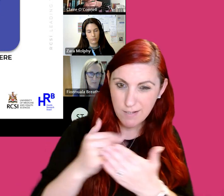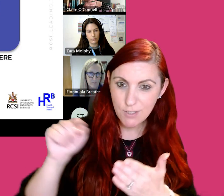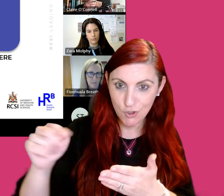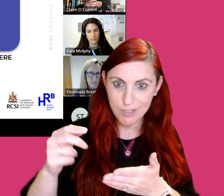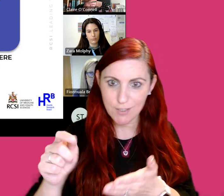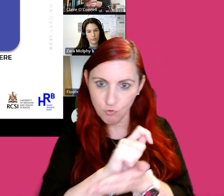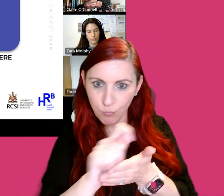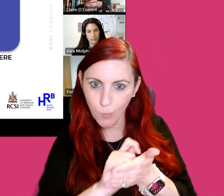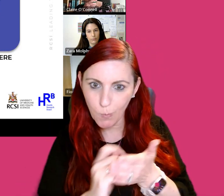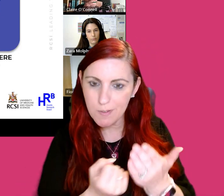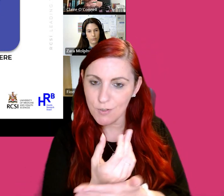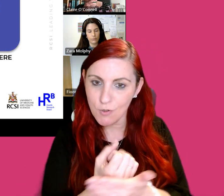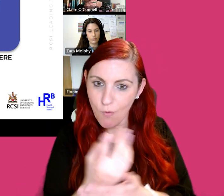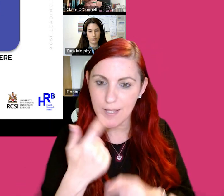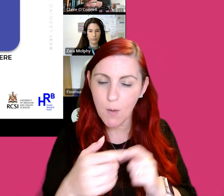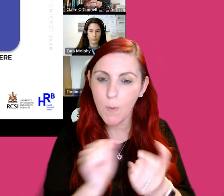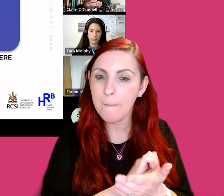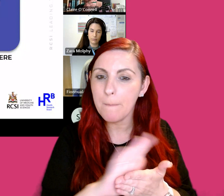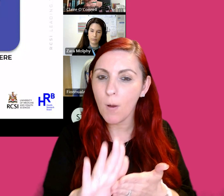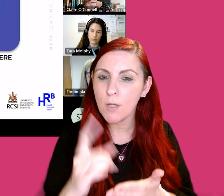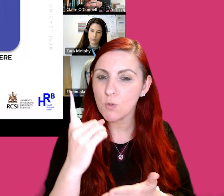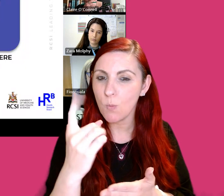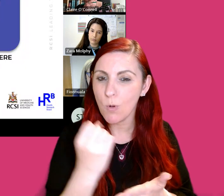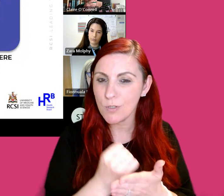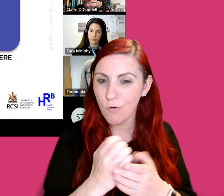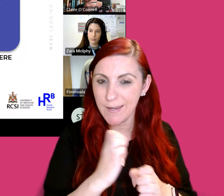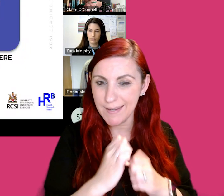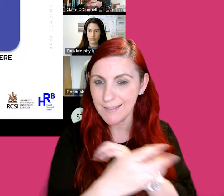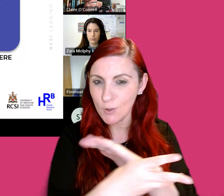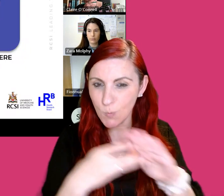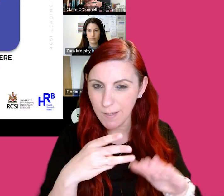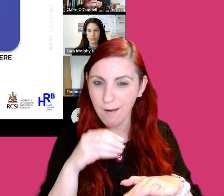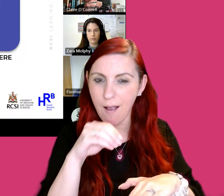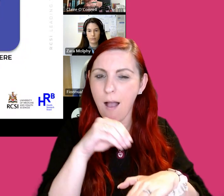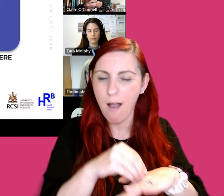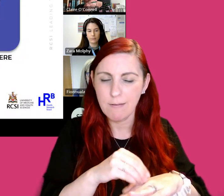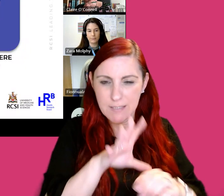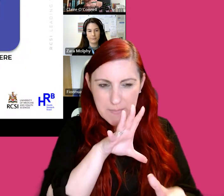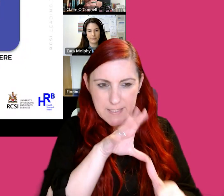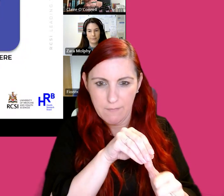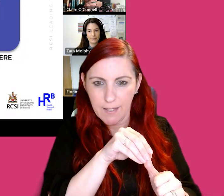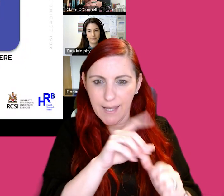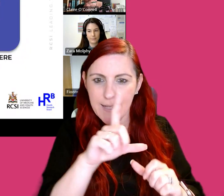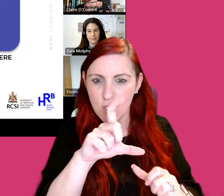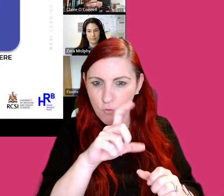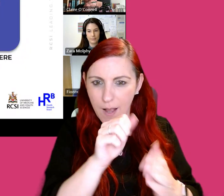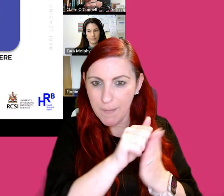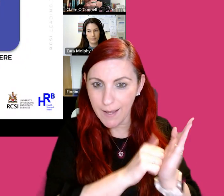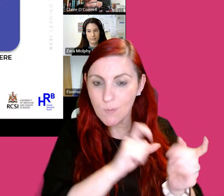we published one story each week on a dedicated Instagram account and on a website uh and after